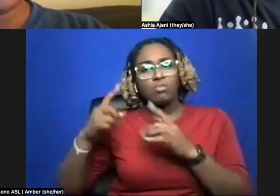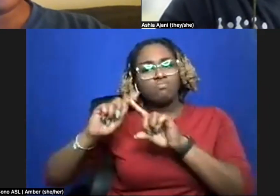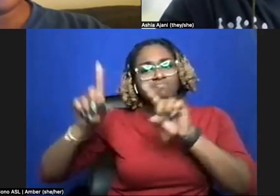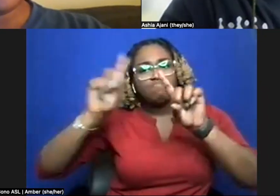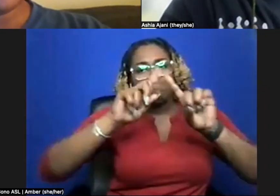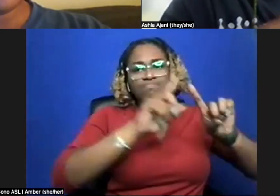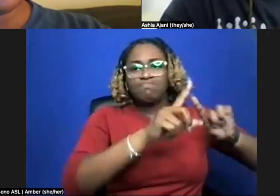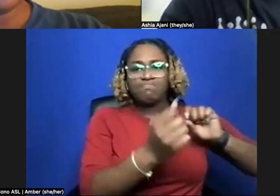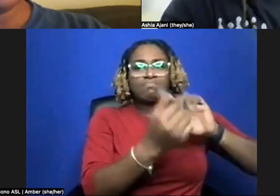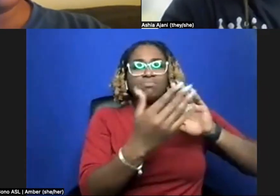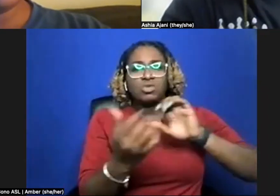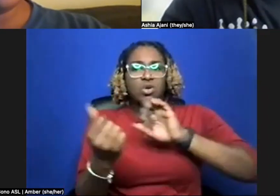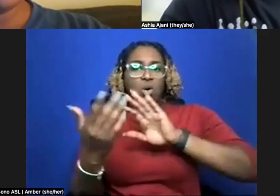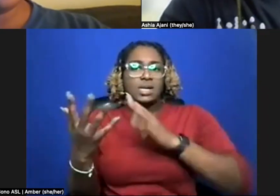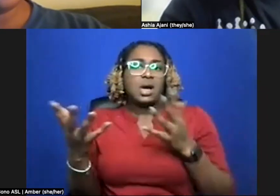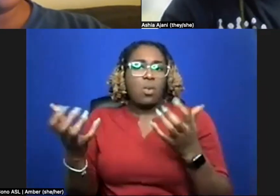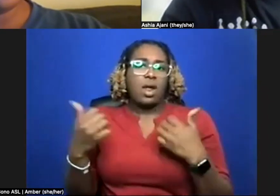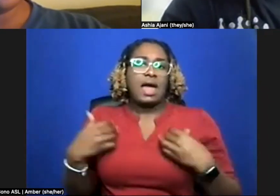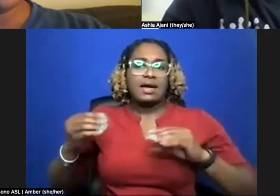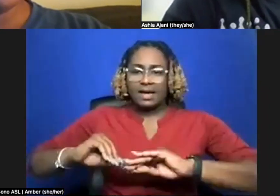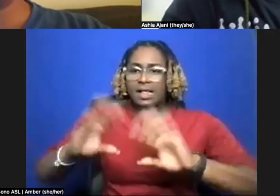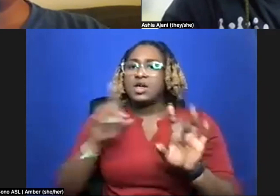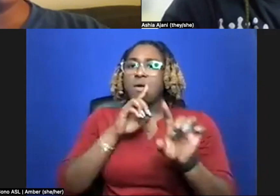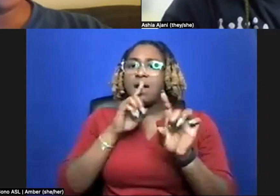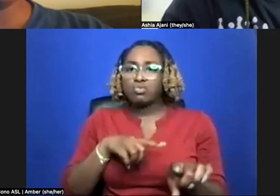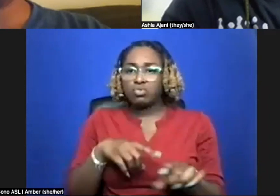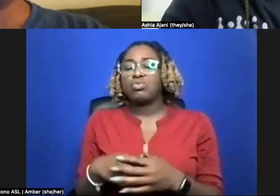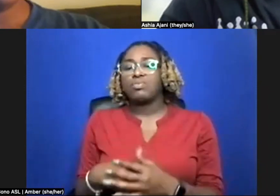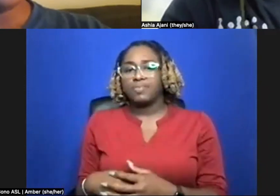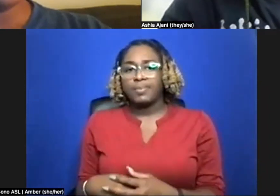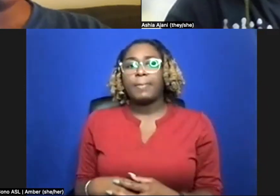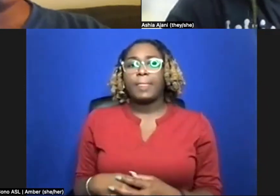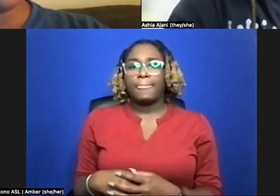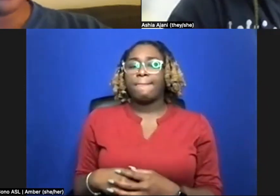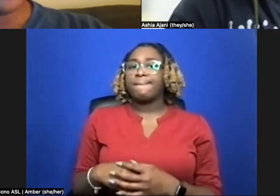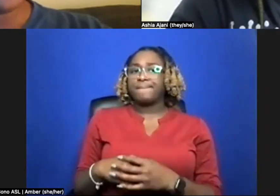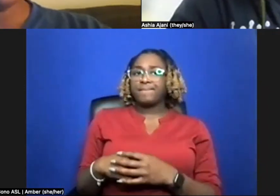to have like a clear answer. And all the ways that we want to have clear answers